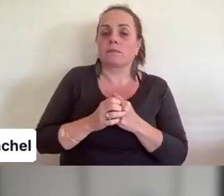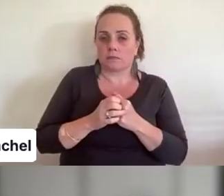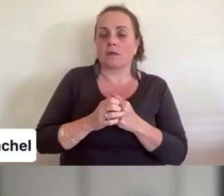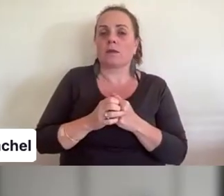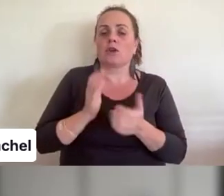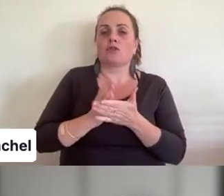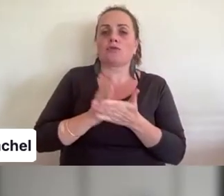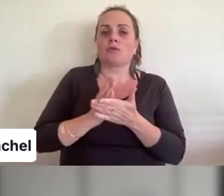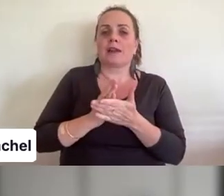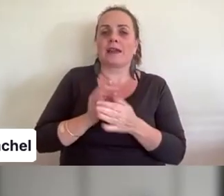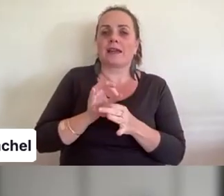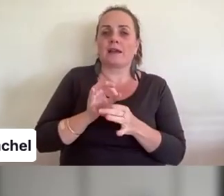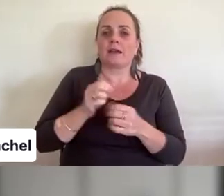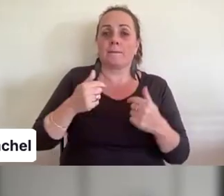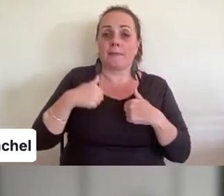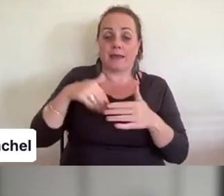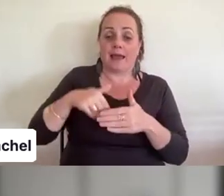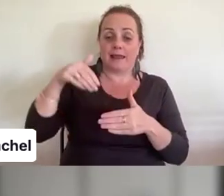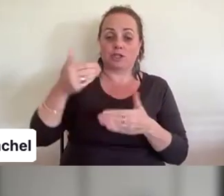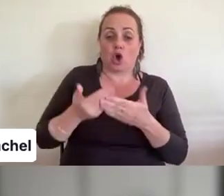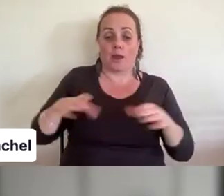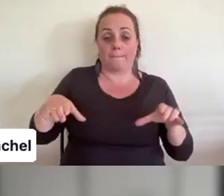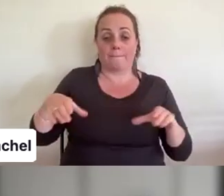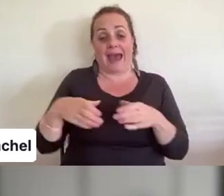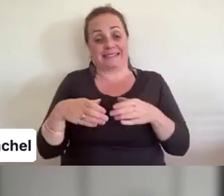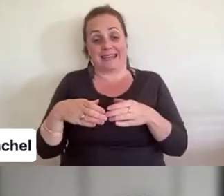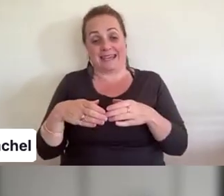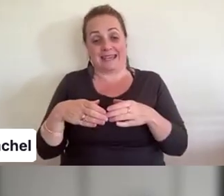party political. I was elected on a party ticket but I am very much in the minority. Apologies,